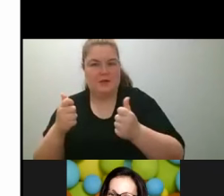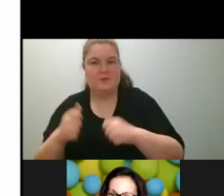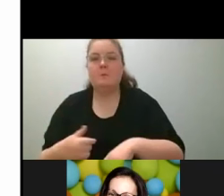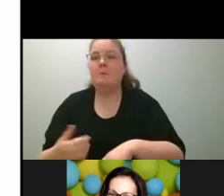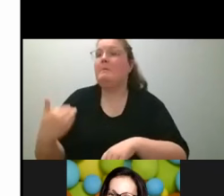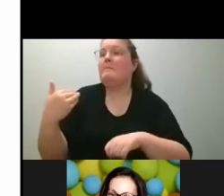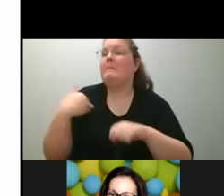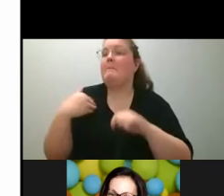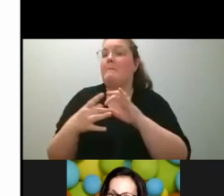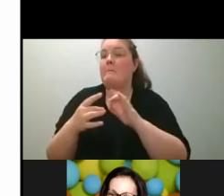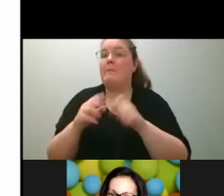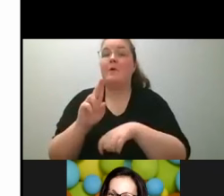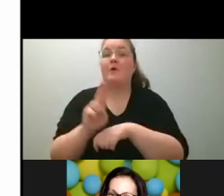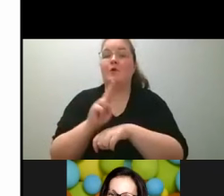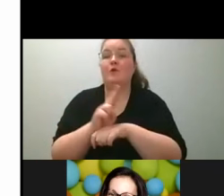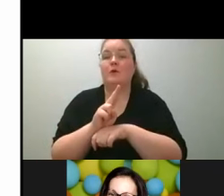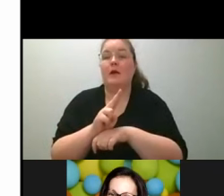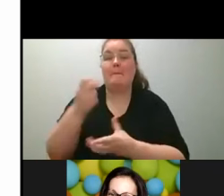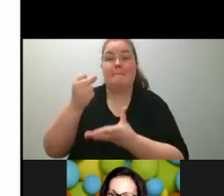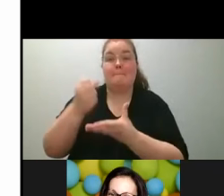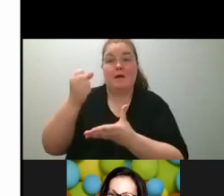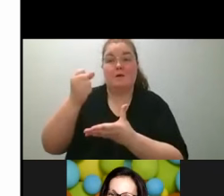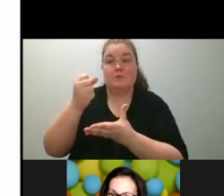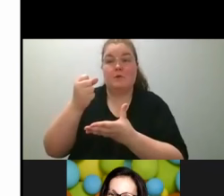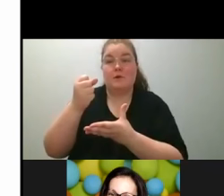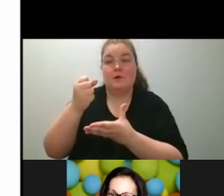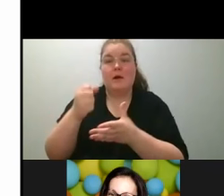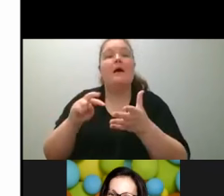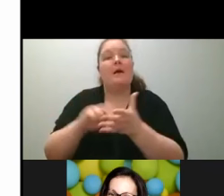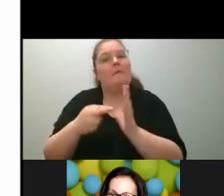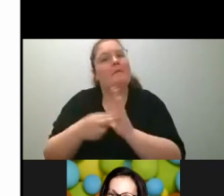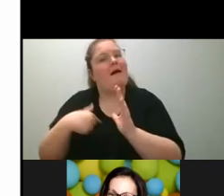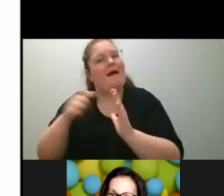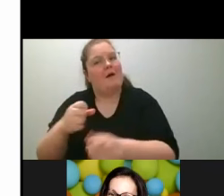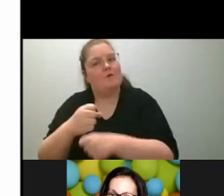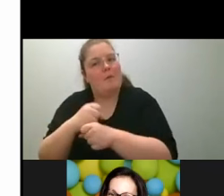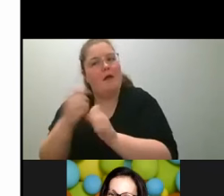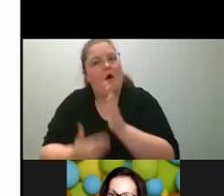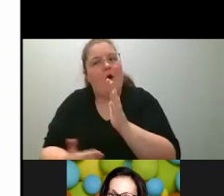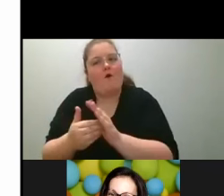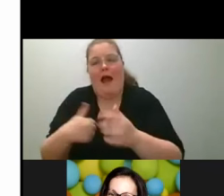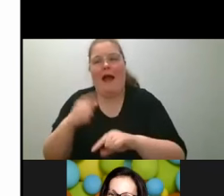if you're working on translating a passport, you're going to have to recreate the format there because there is not an editable version